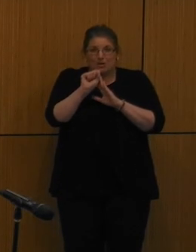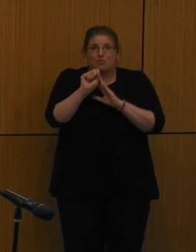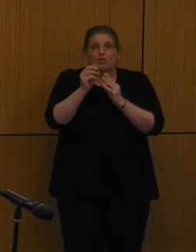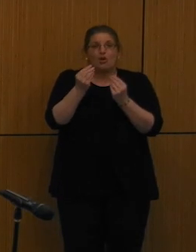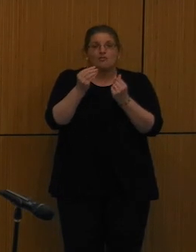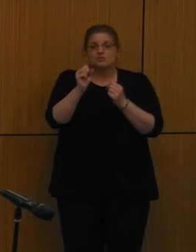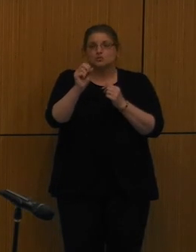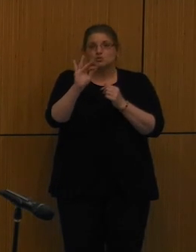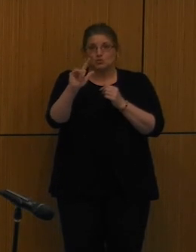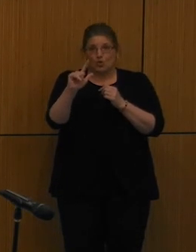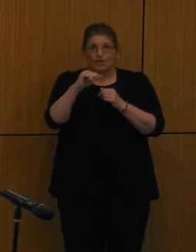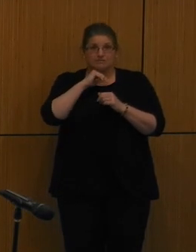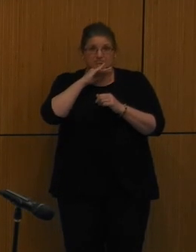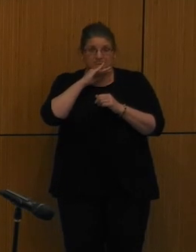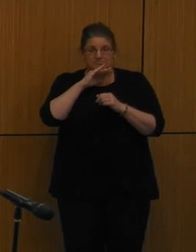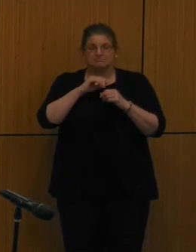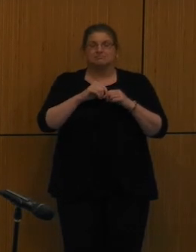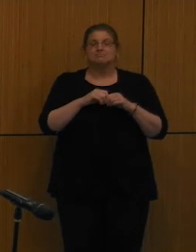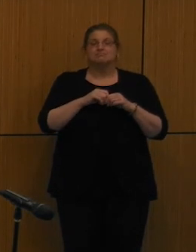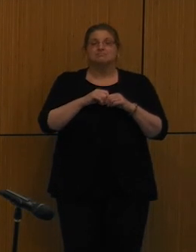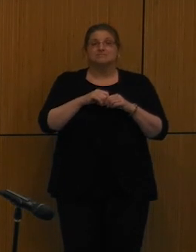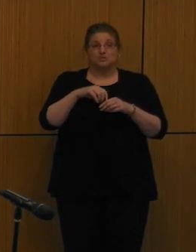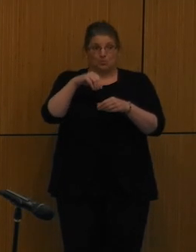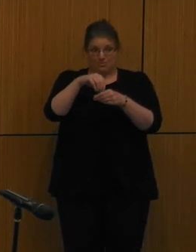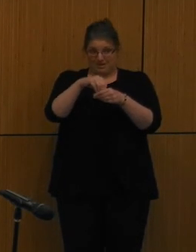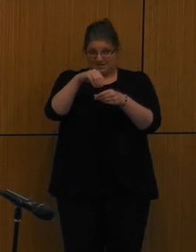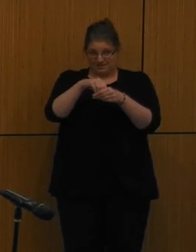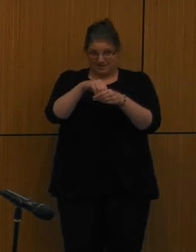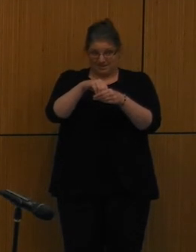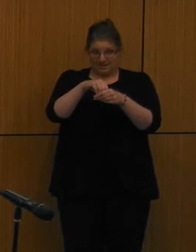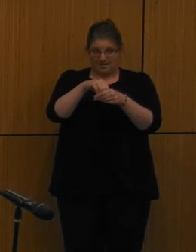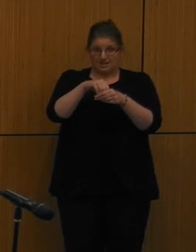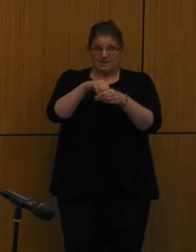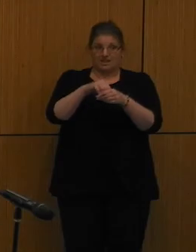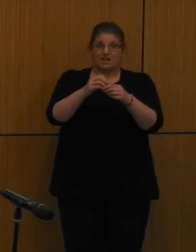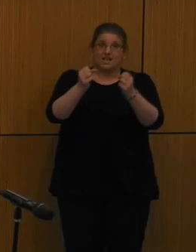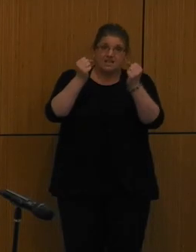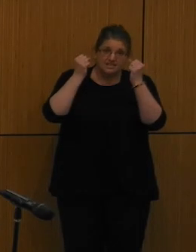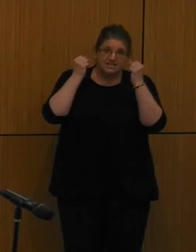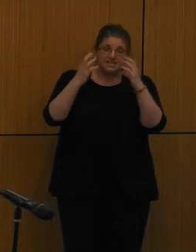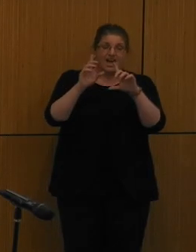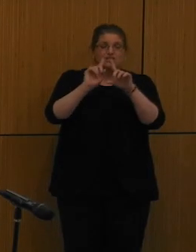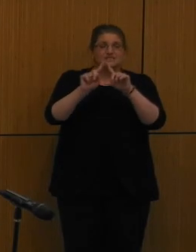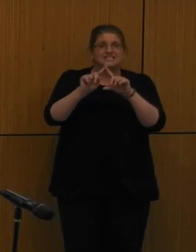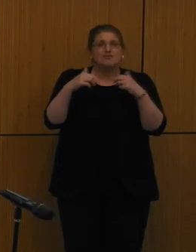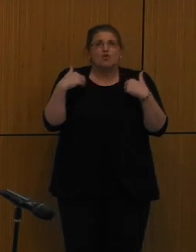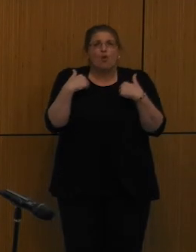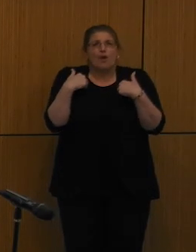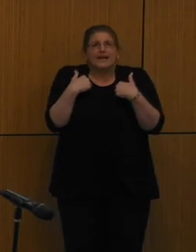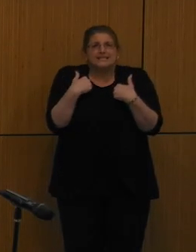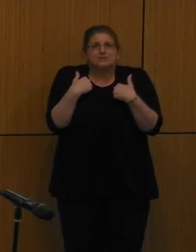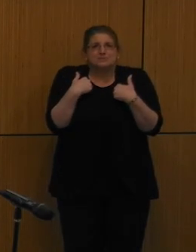And within that soil there is an staggering number of organisms just in that tiny little bit of soil. Right.